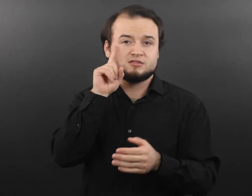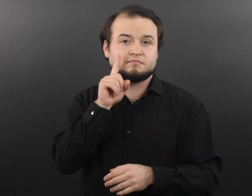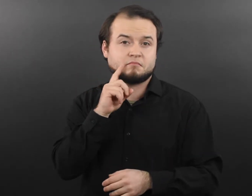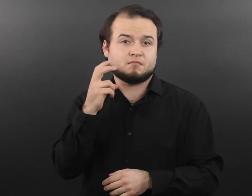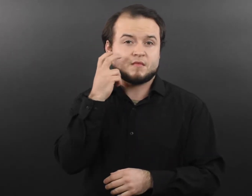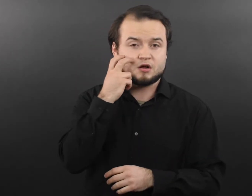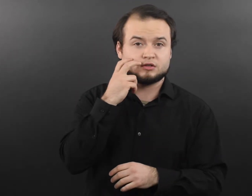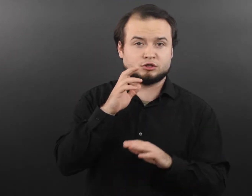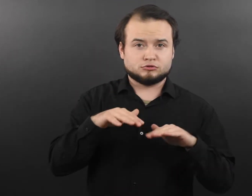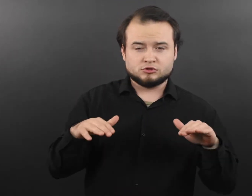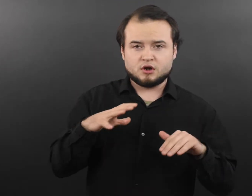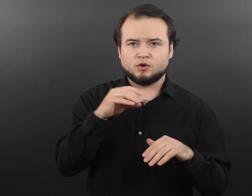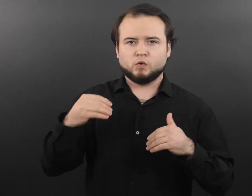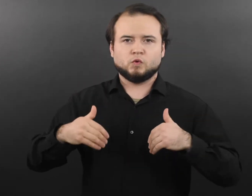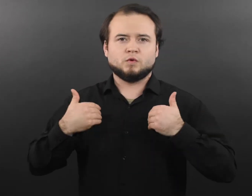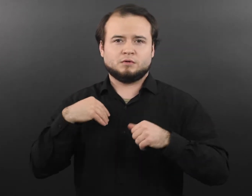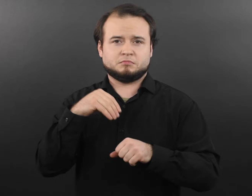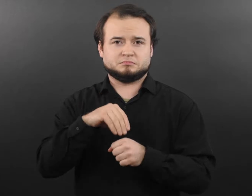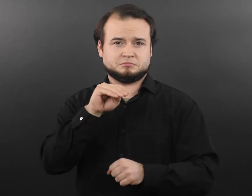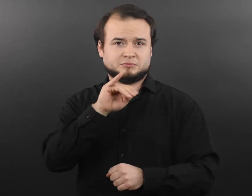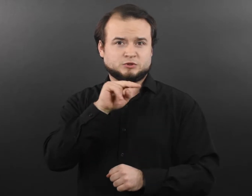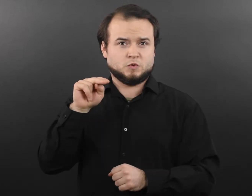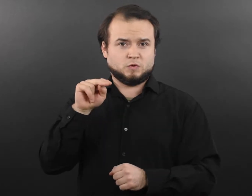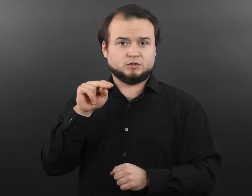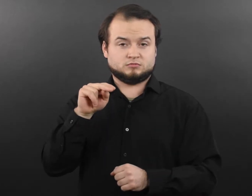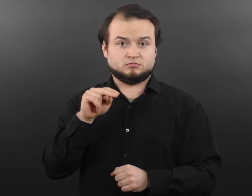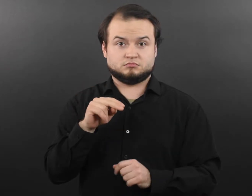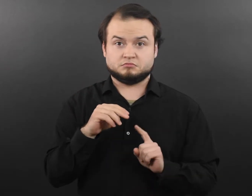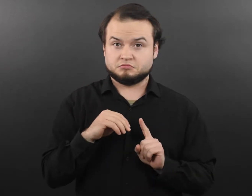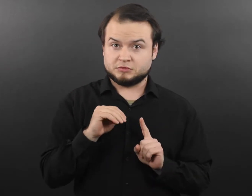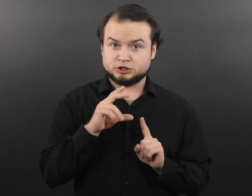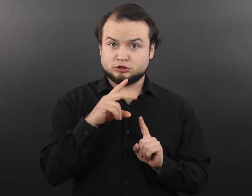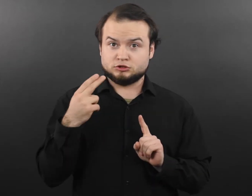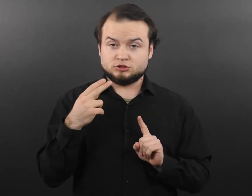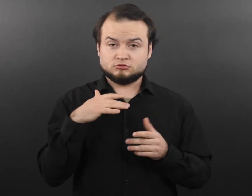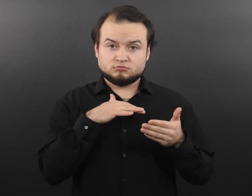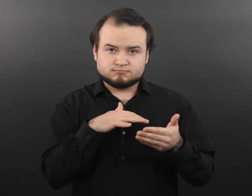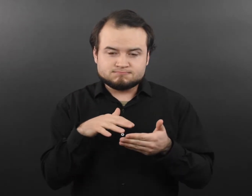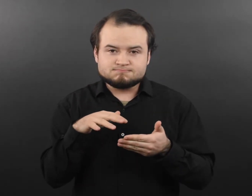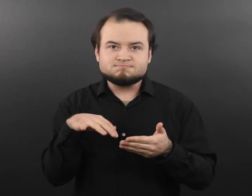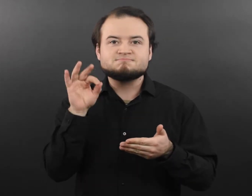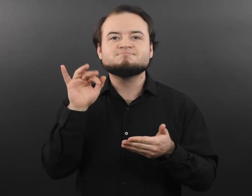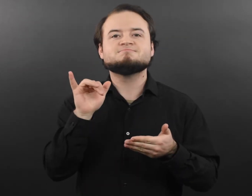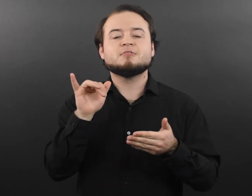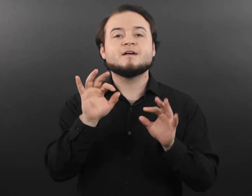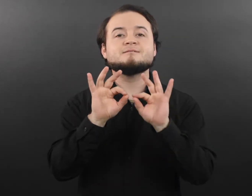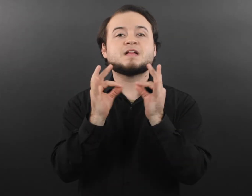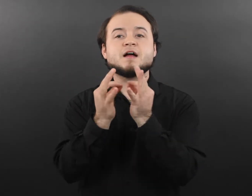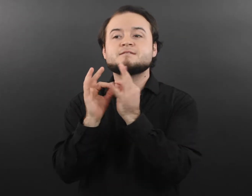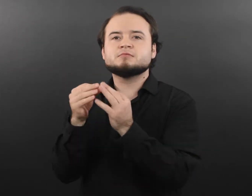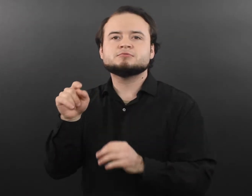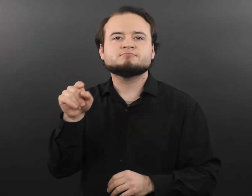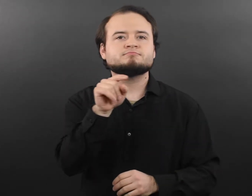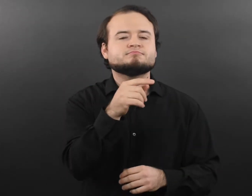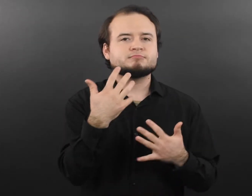services for DeafBlind children and youth in Minnesota, families reported that they